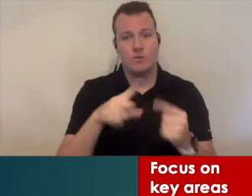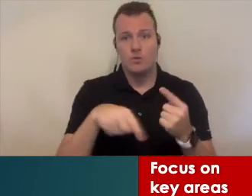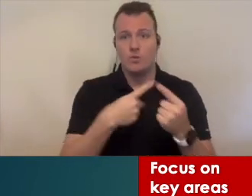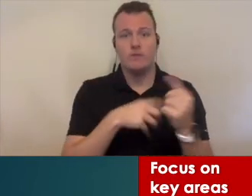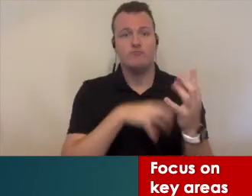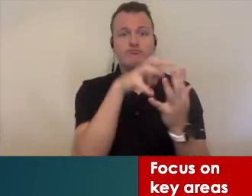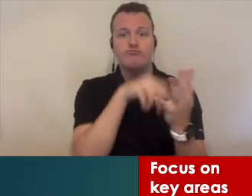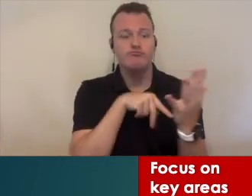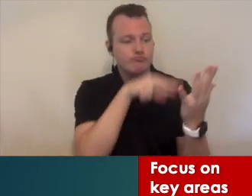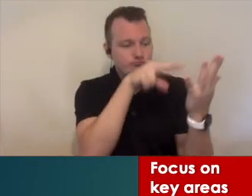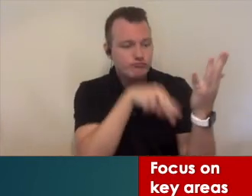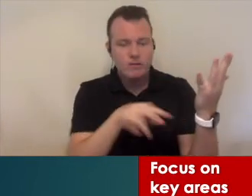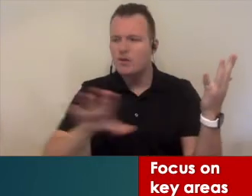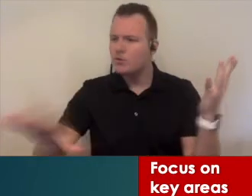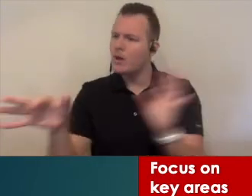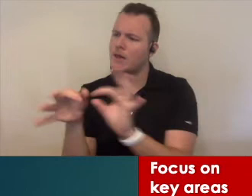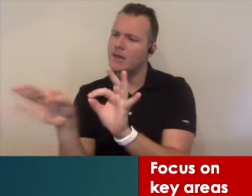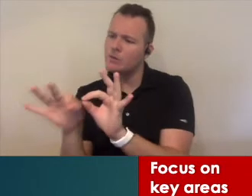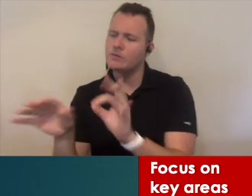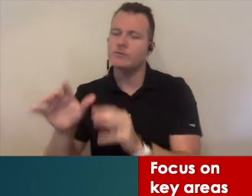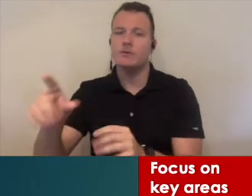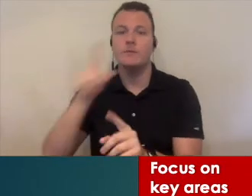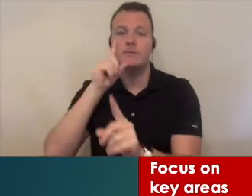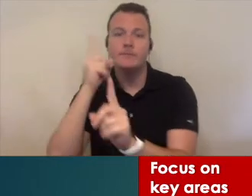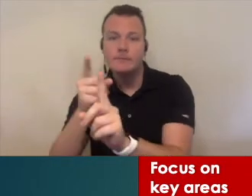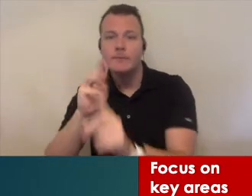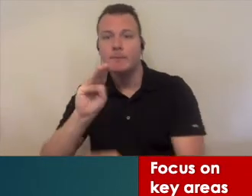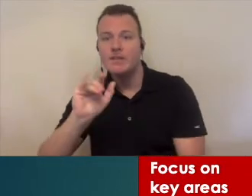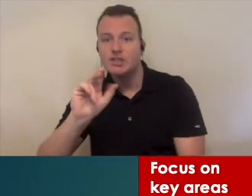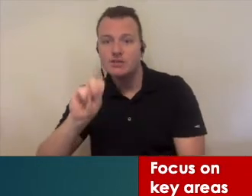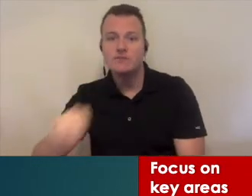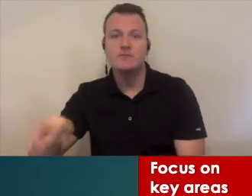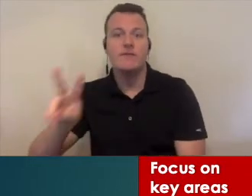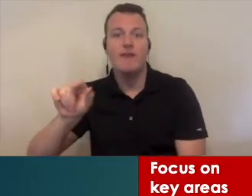that maybe was used on a website about their mission or values, you can place